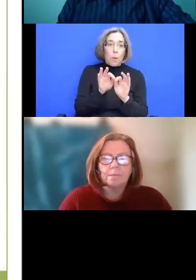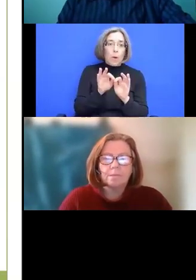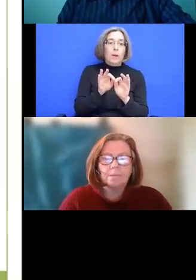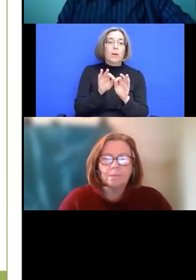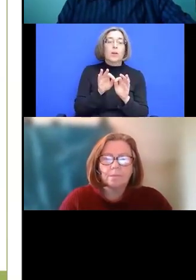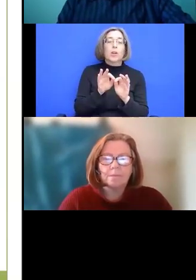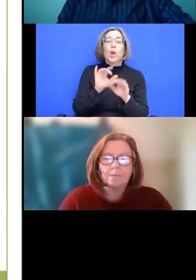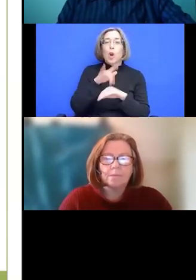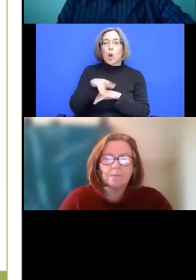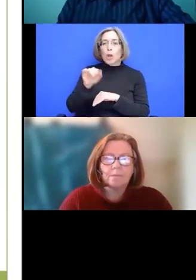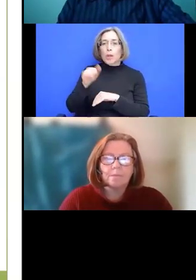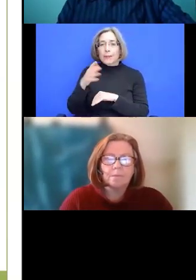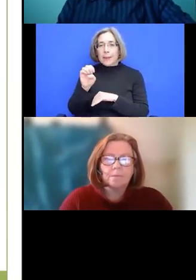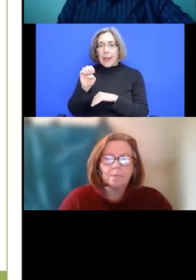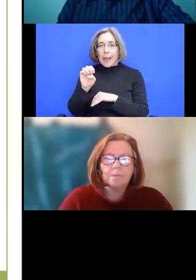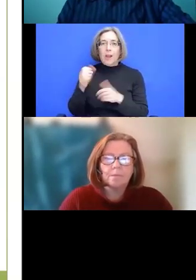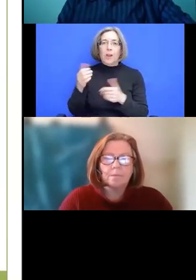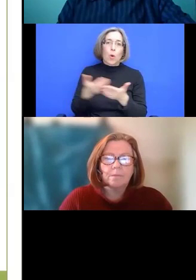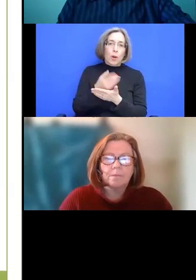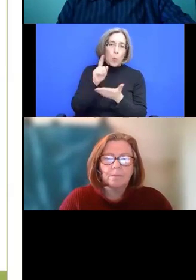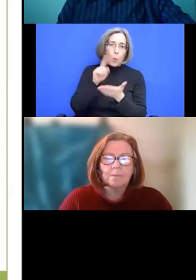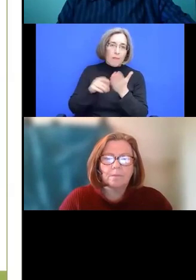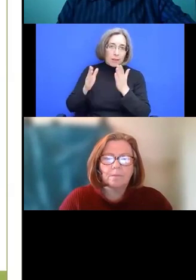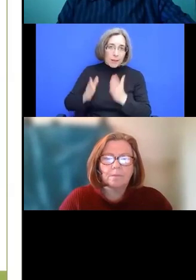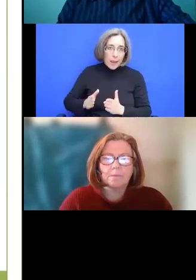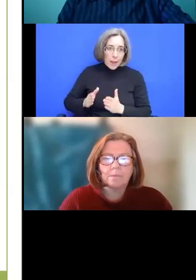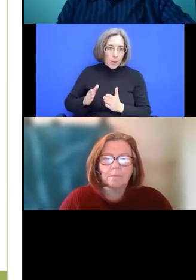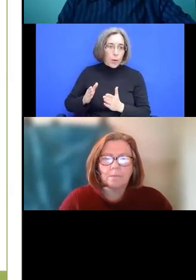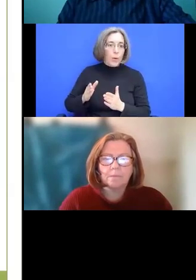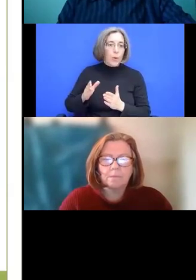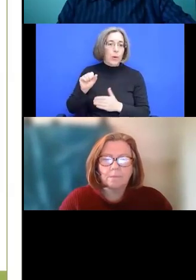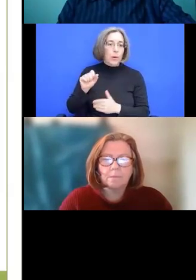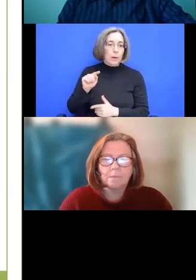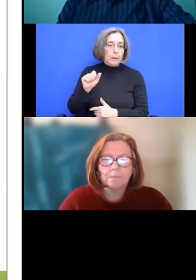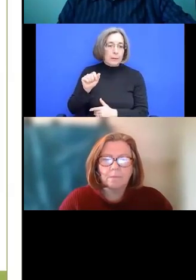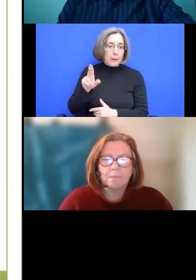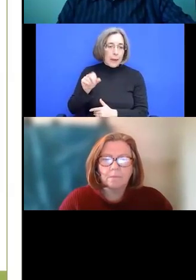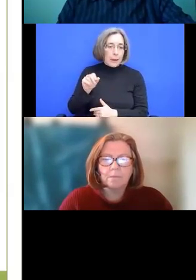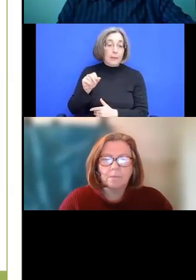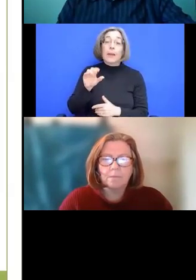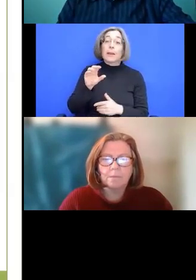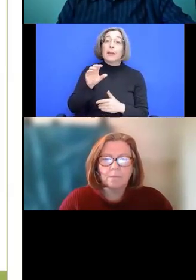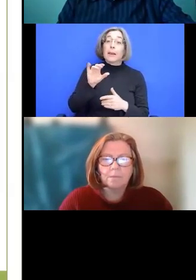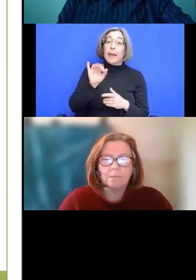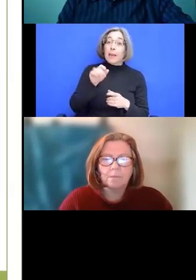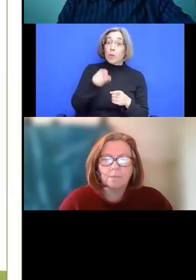and new investigator statuses and if you are a reviewer for NIH,